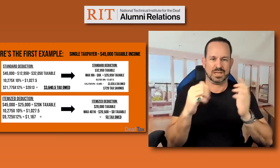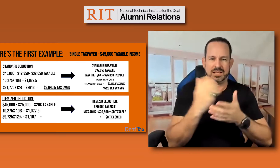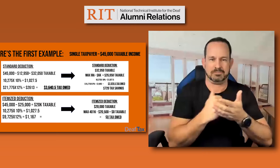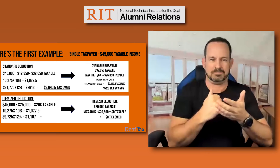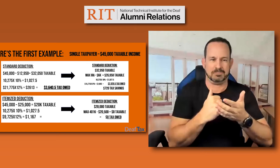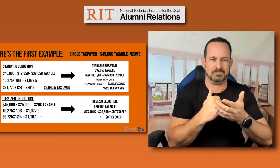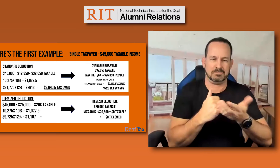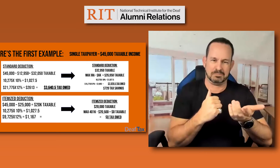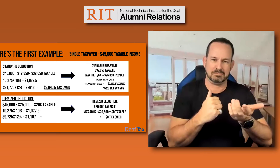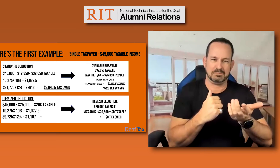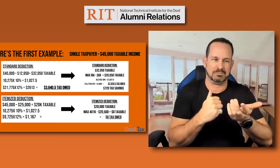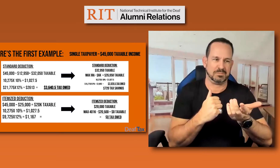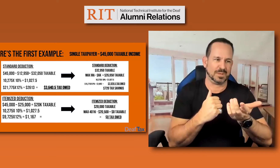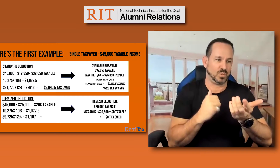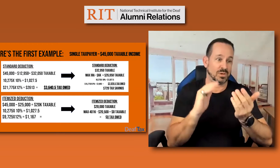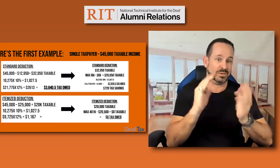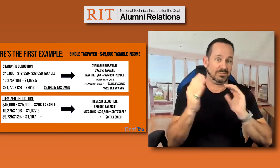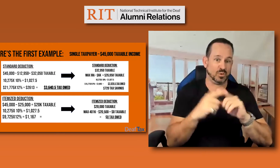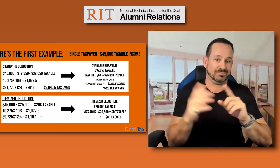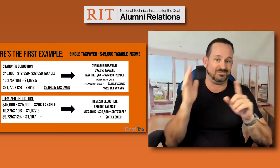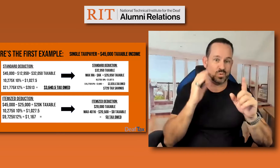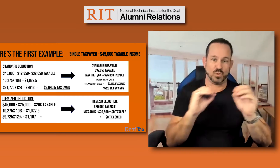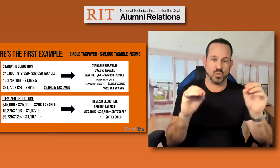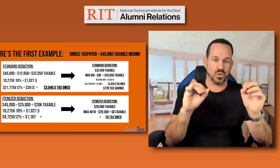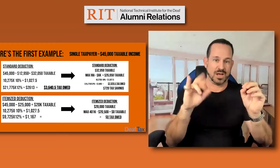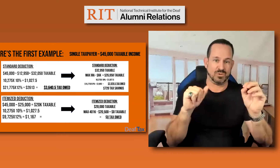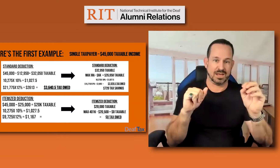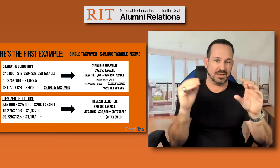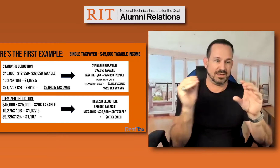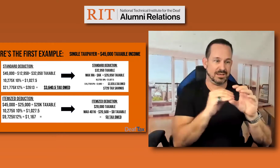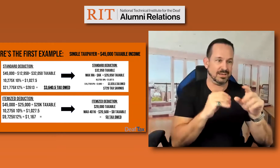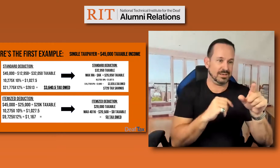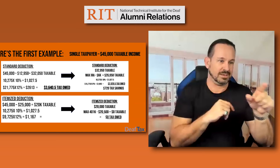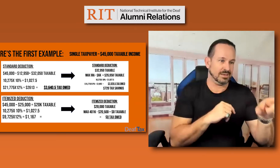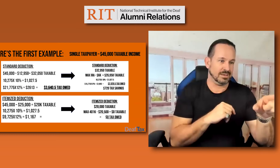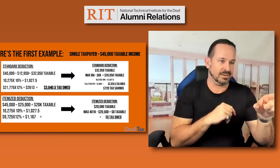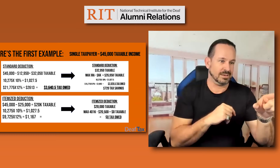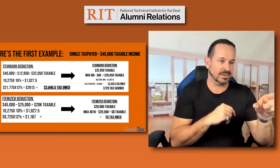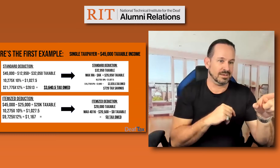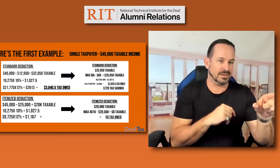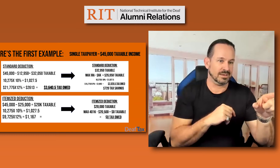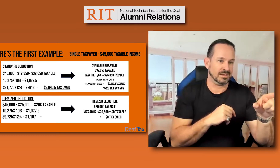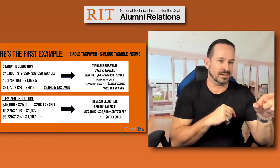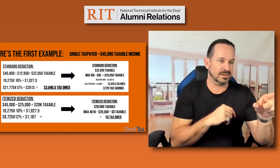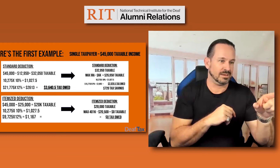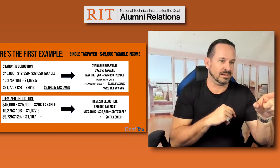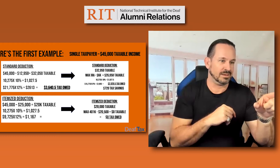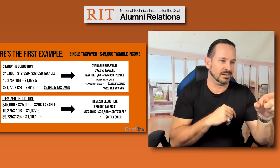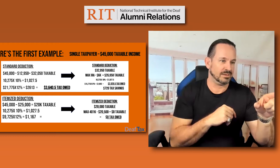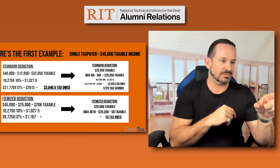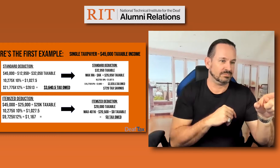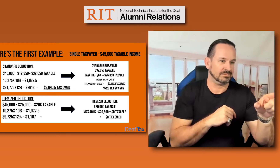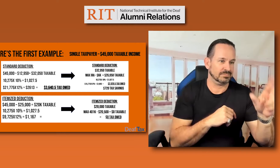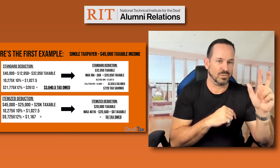Ultimately, they owe 3,640 in taxes.